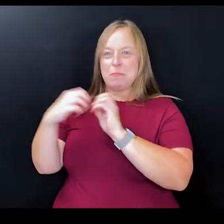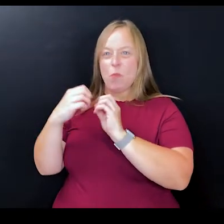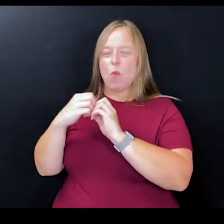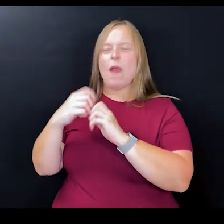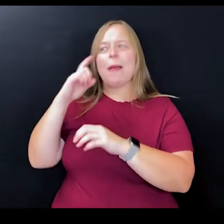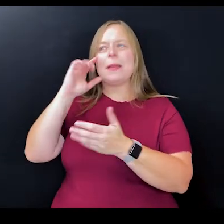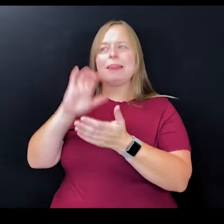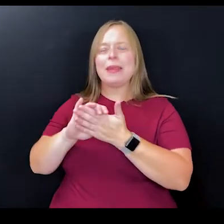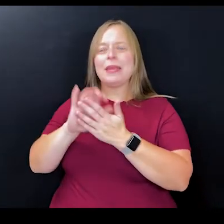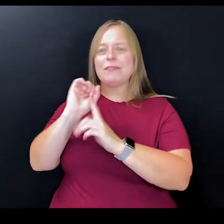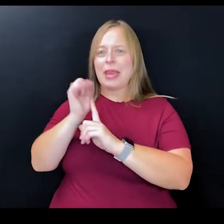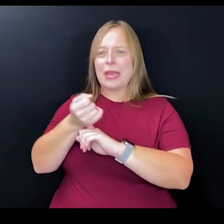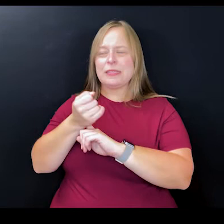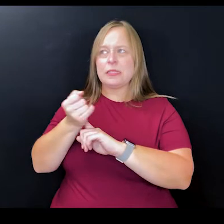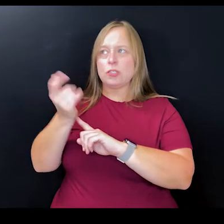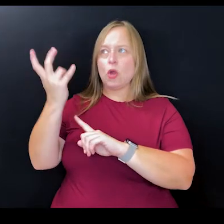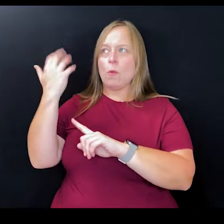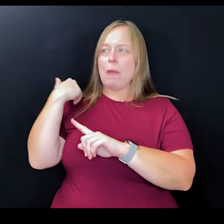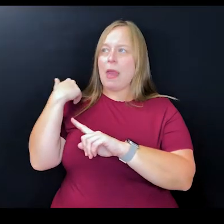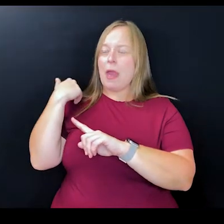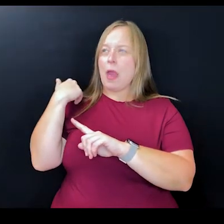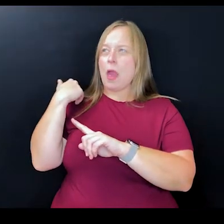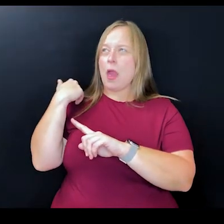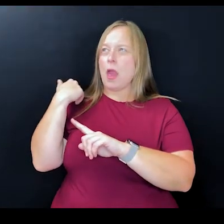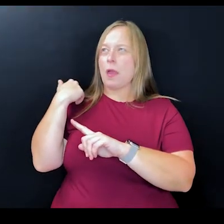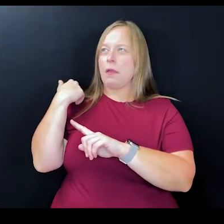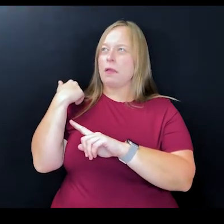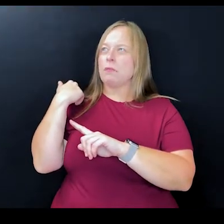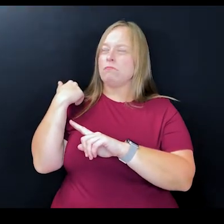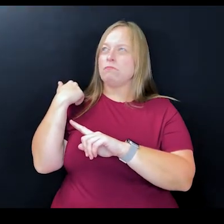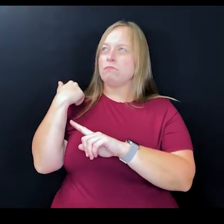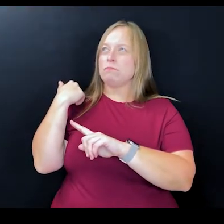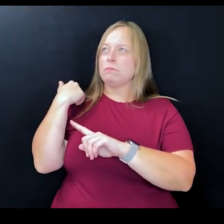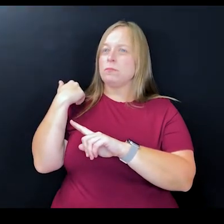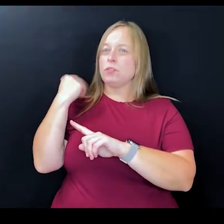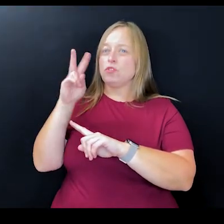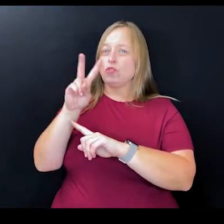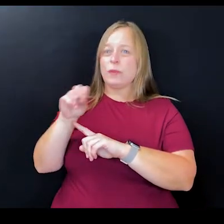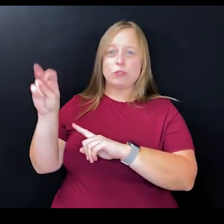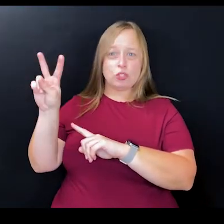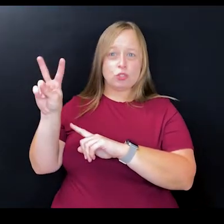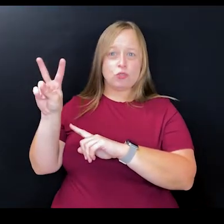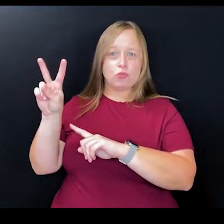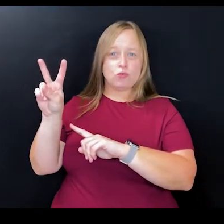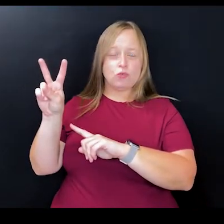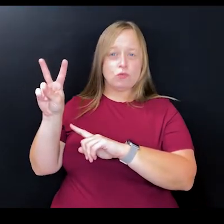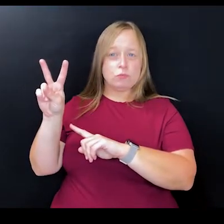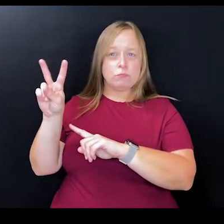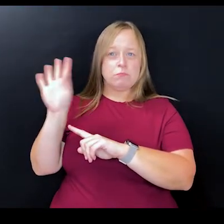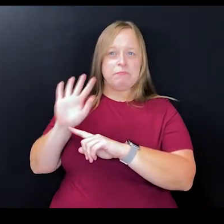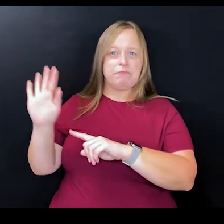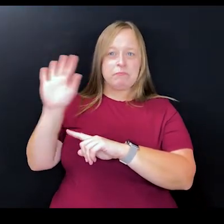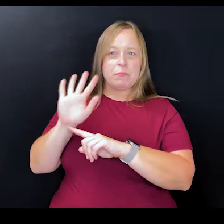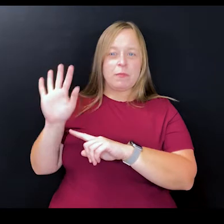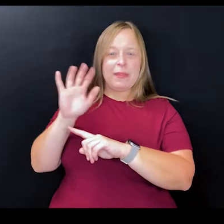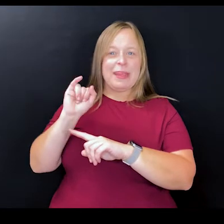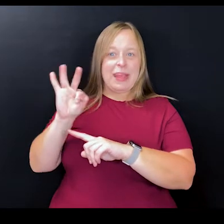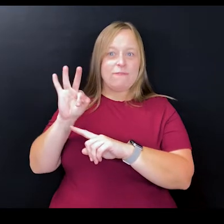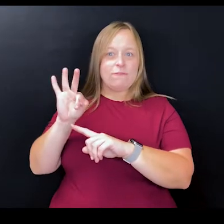I believe the cases go back, some as far as, I think, 2002, if they are relevant to